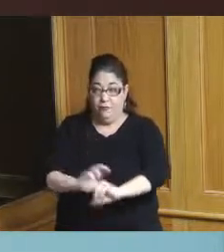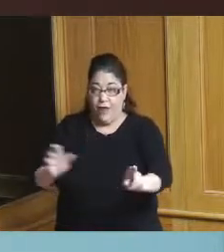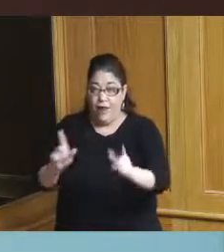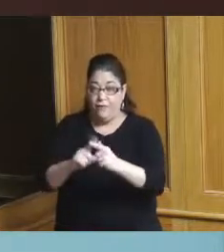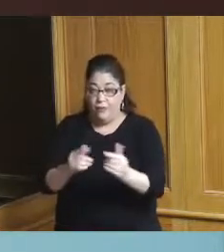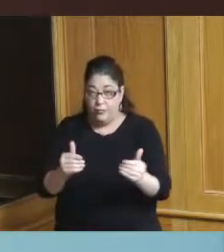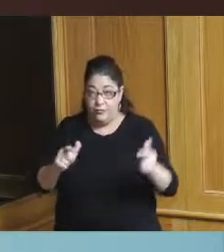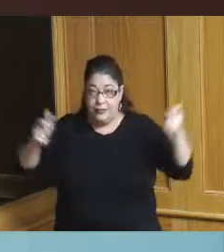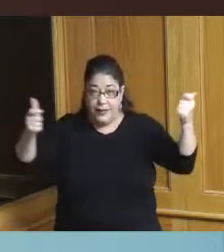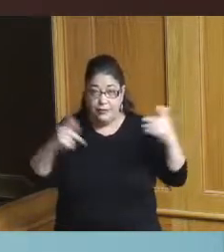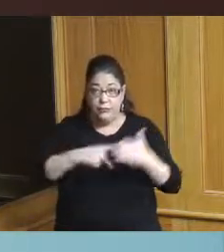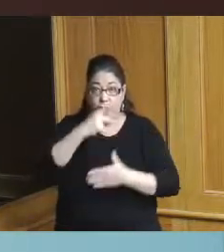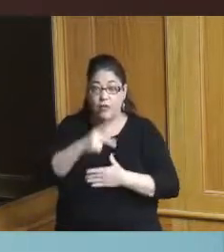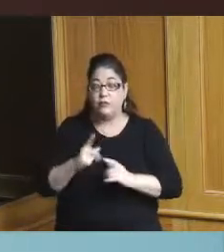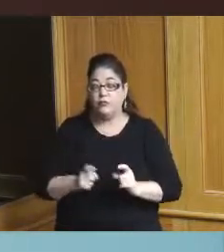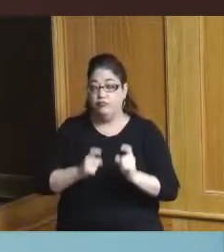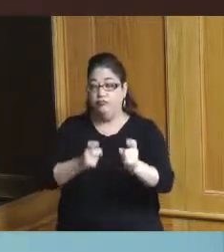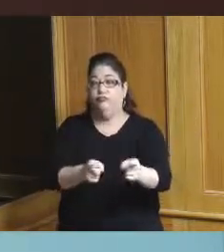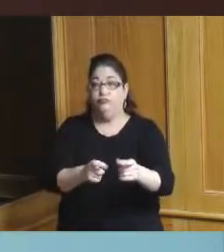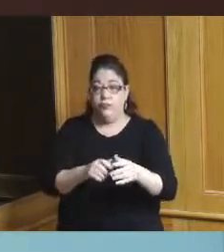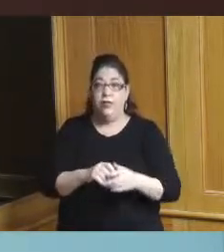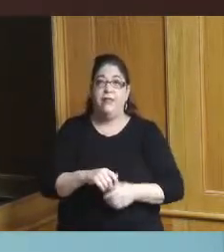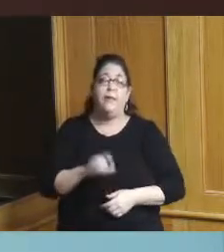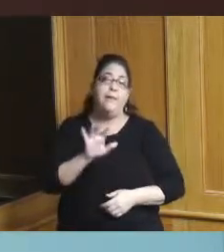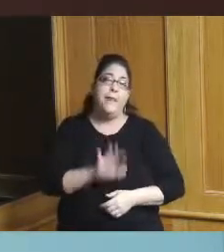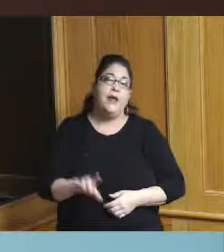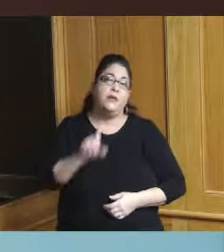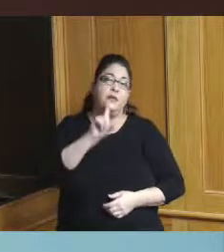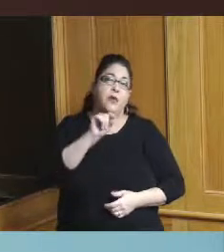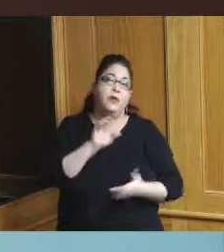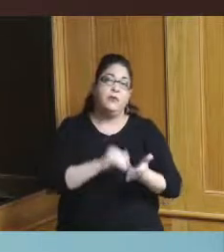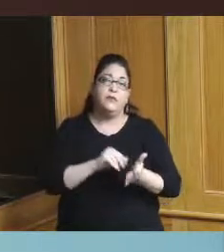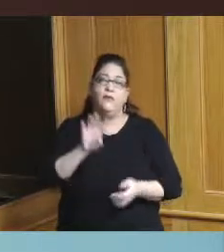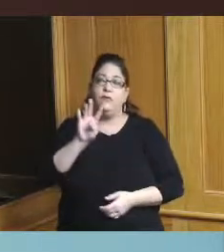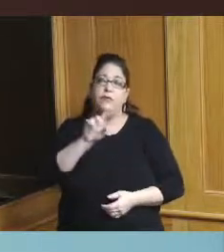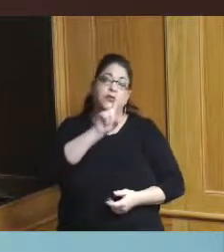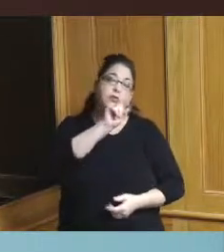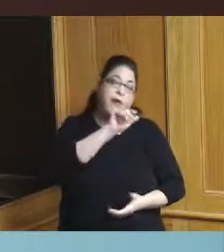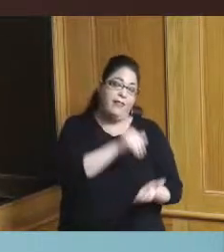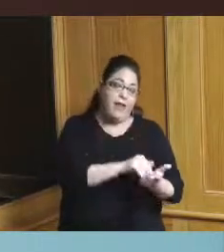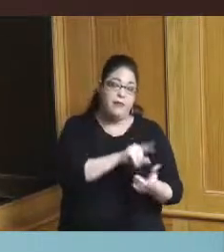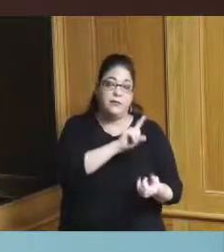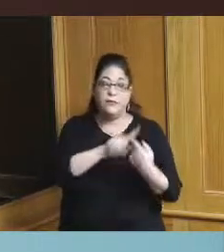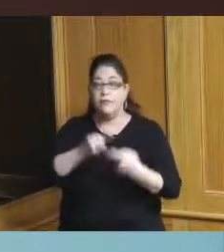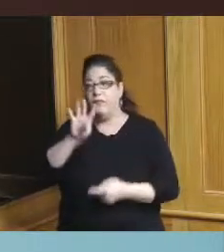and so we award between you know about twenty to forty thousand dollars per project and they